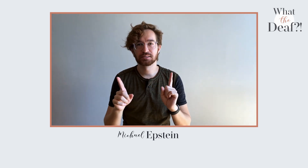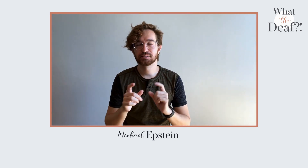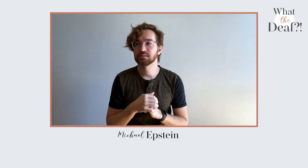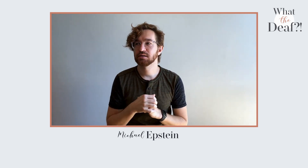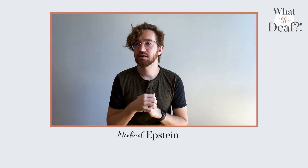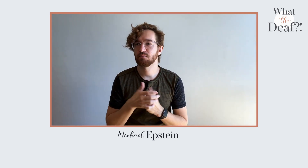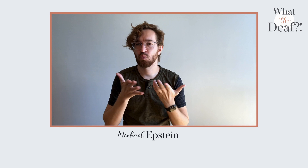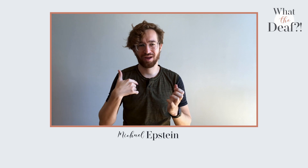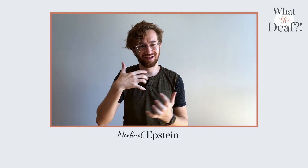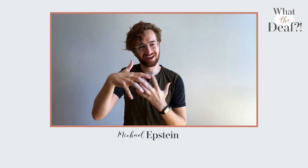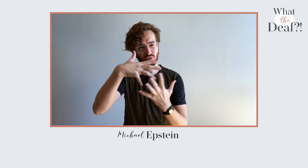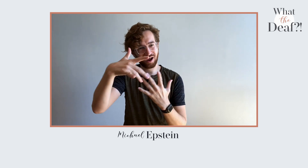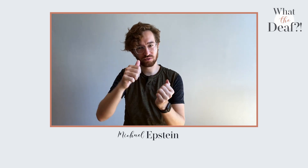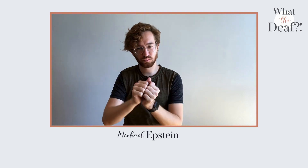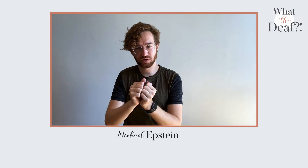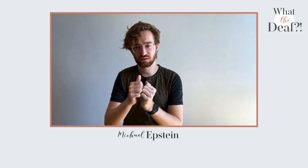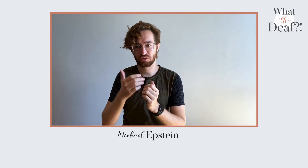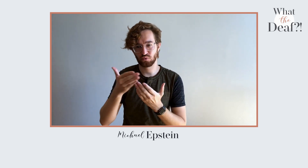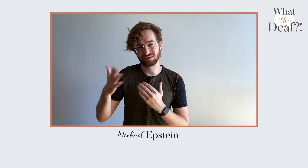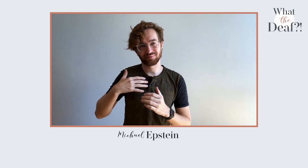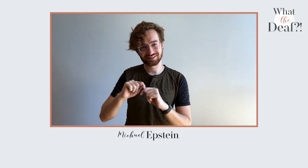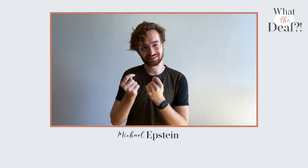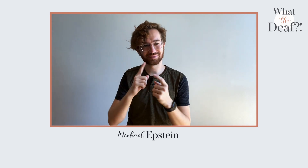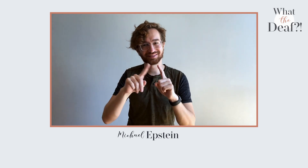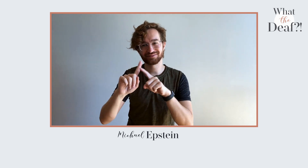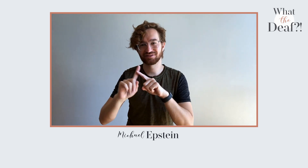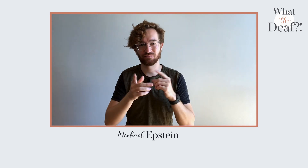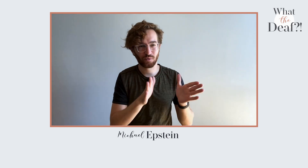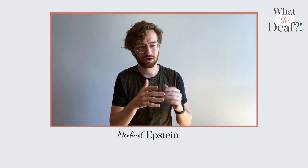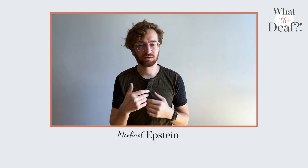But when I do interact with the rest of my team, we interact in a variety of different ways,